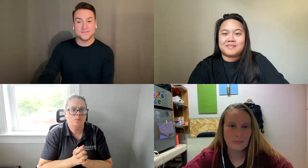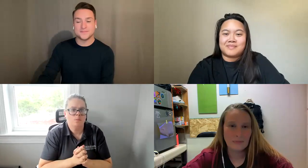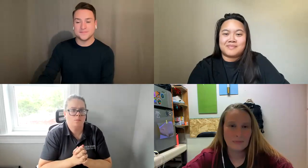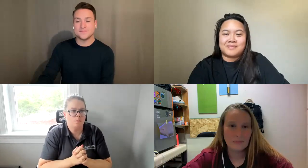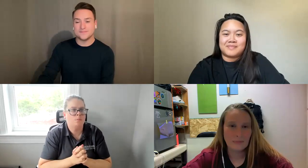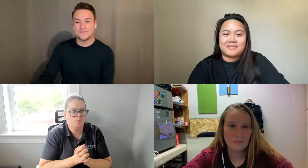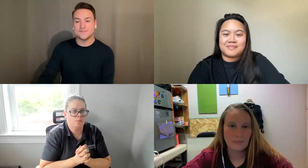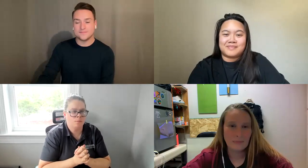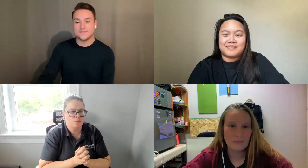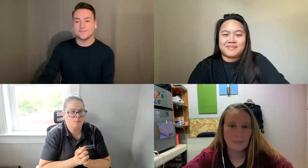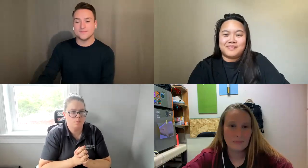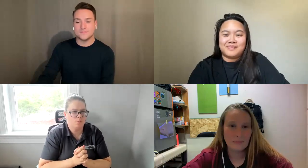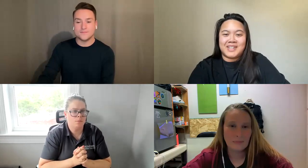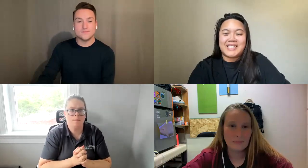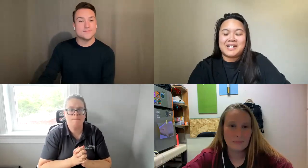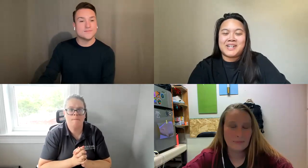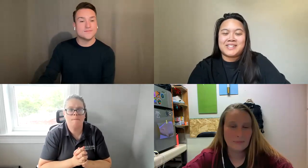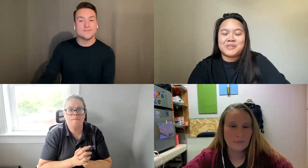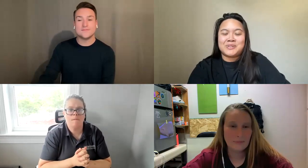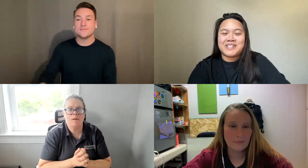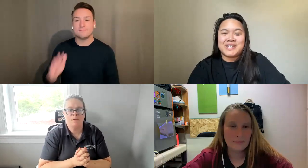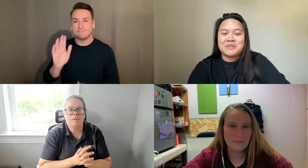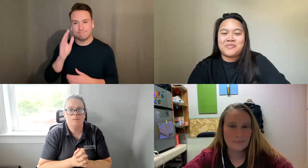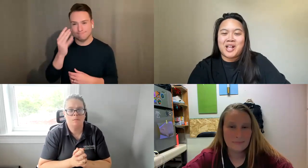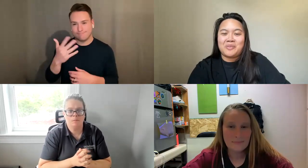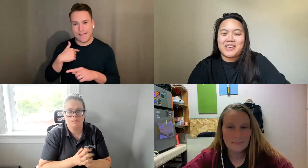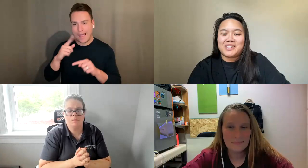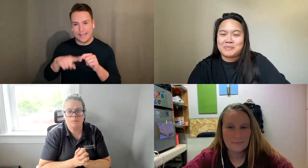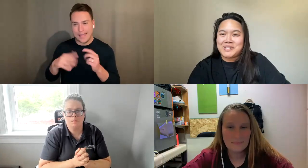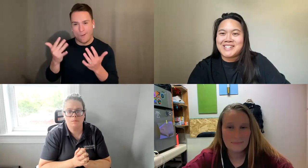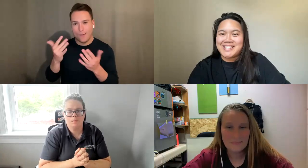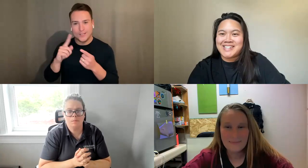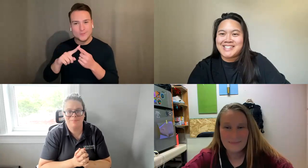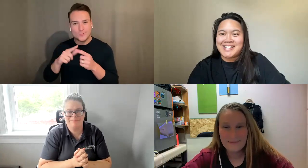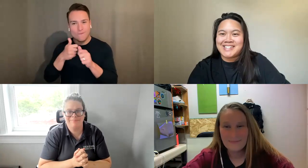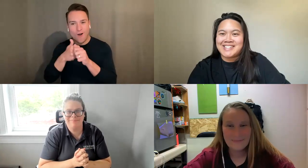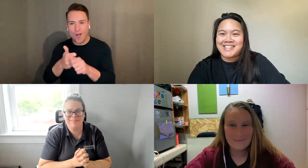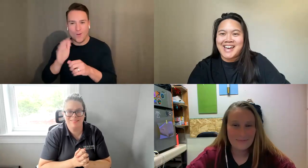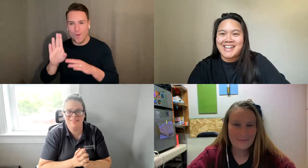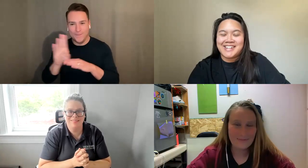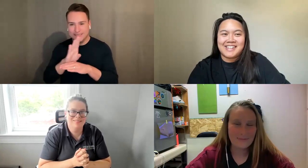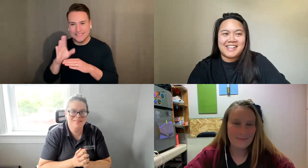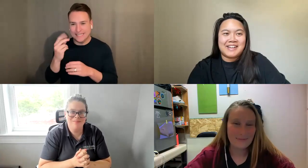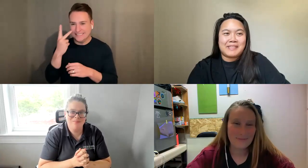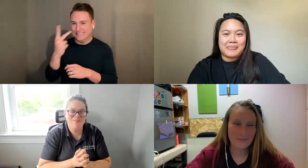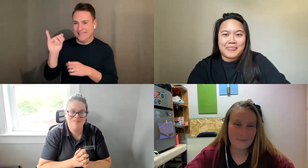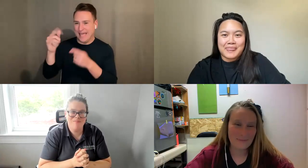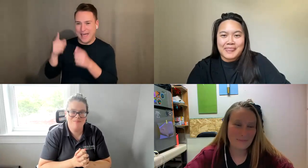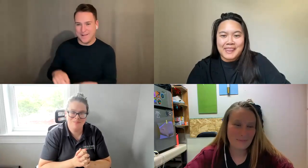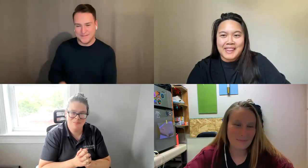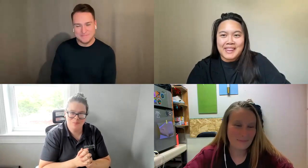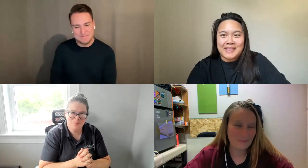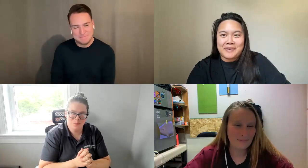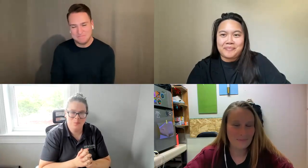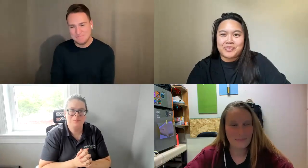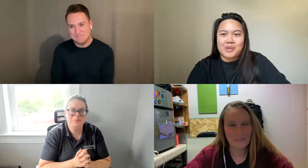I can't wait to continue following your businesses and to see that.